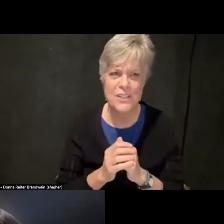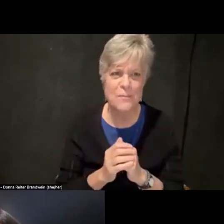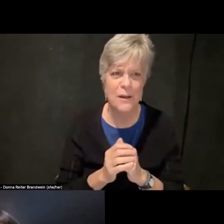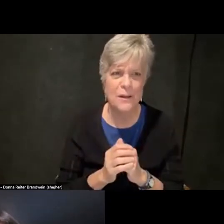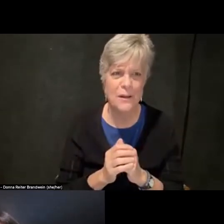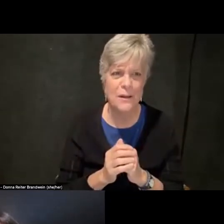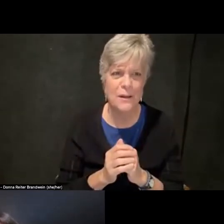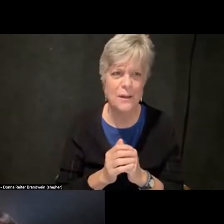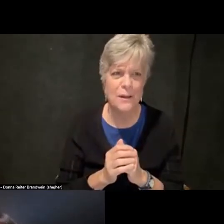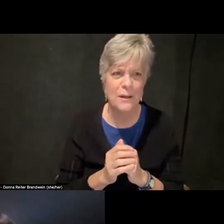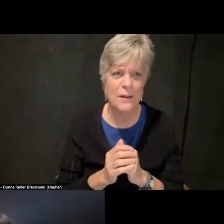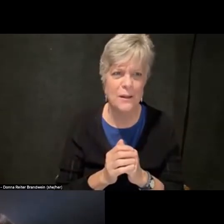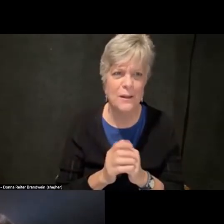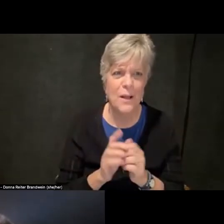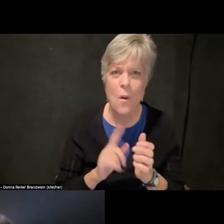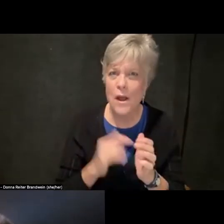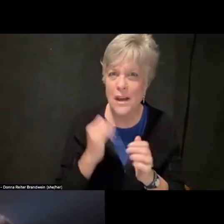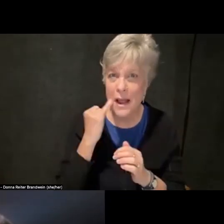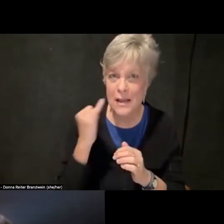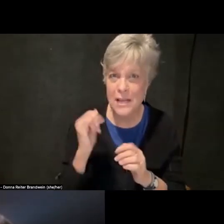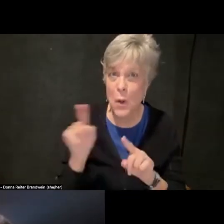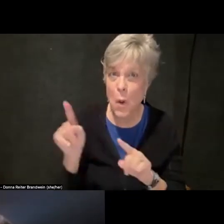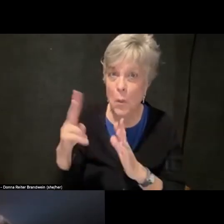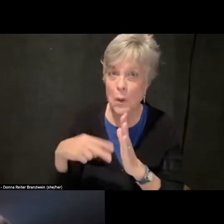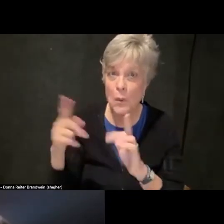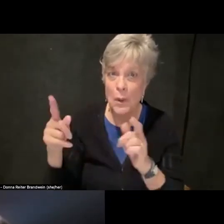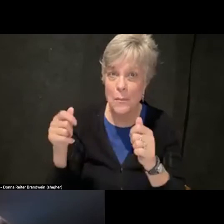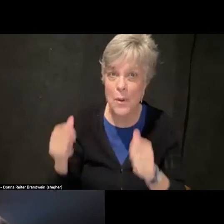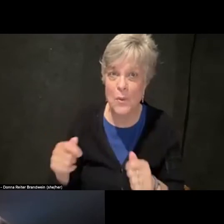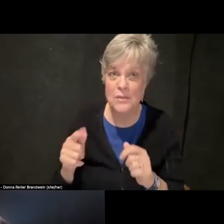go meet on one of our posts or something about the symposium, like, hello.